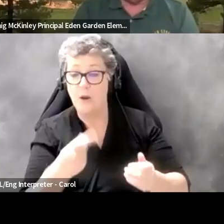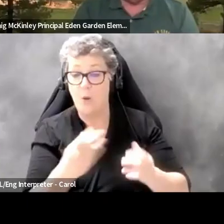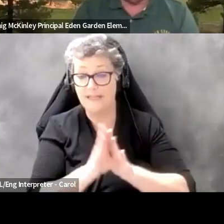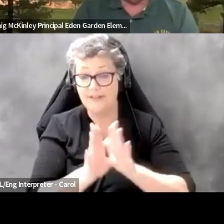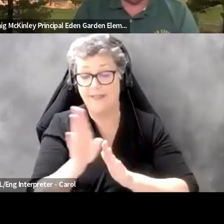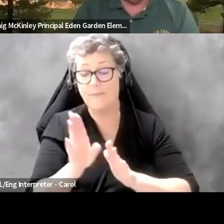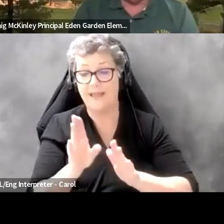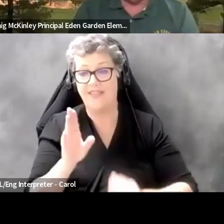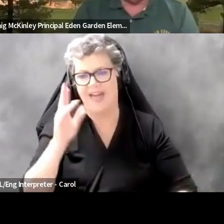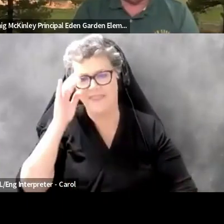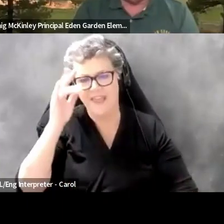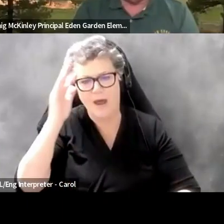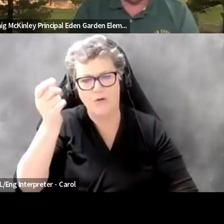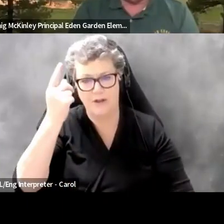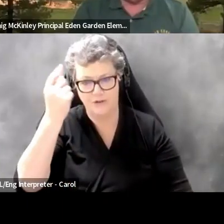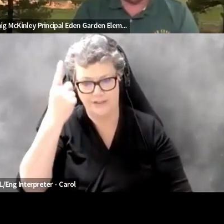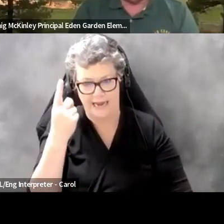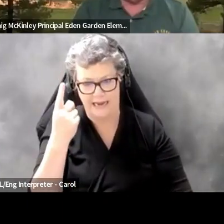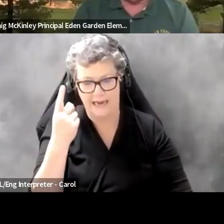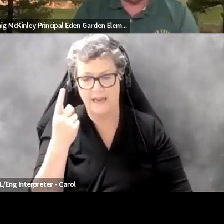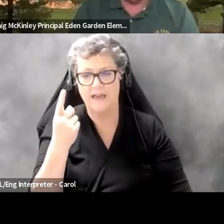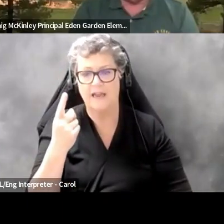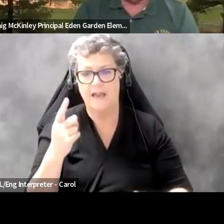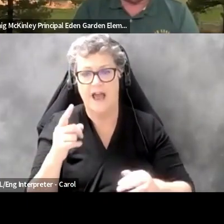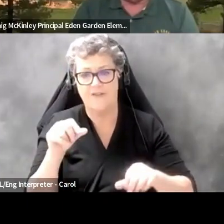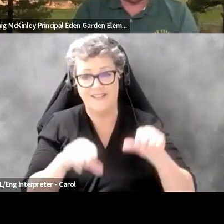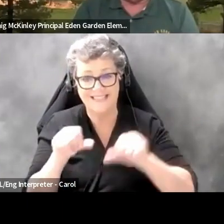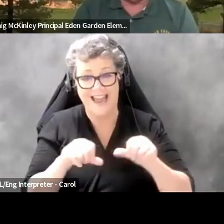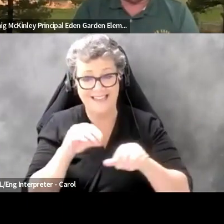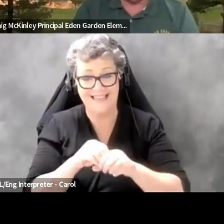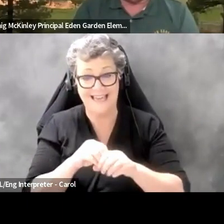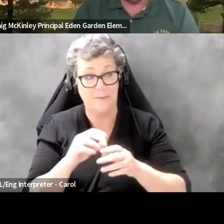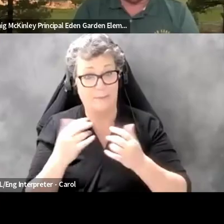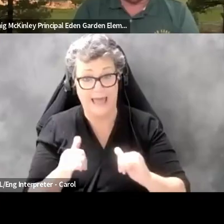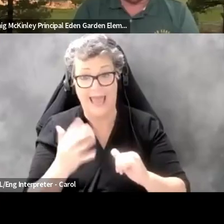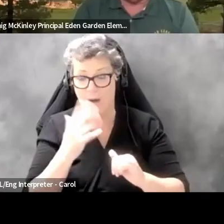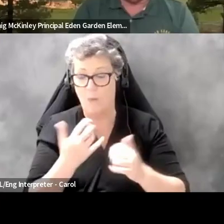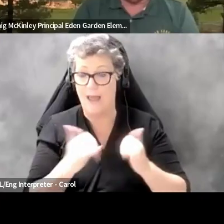theoretical understanding of the science of play and why play-based learning is not only